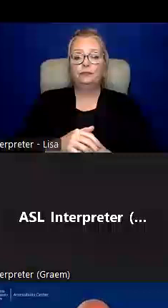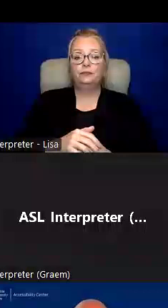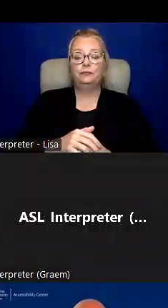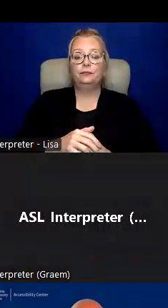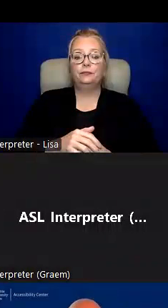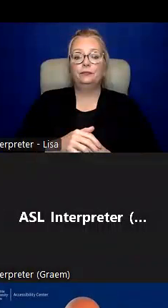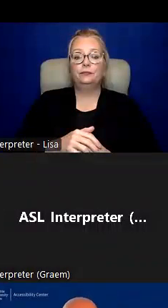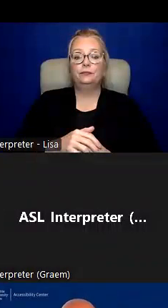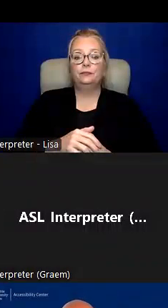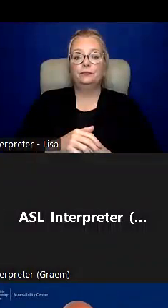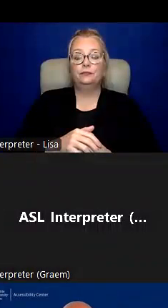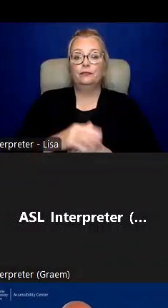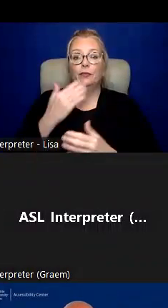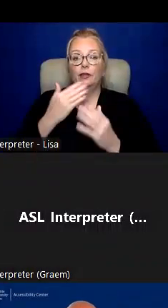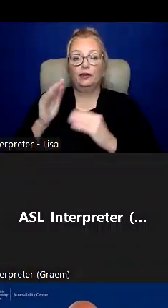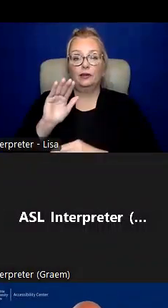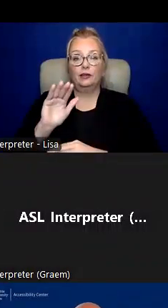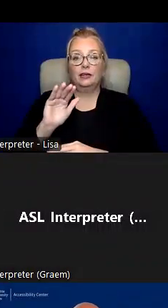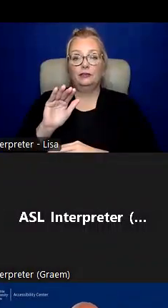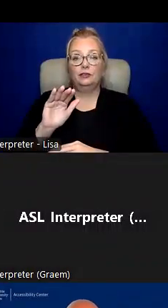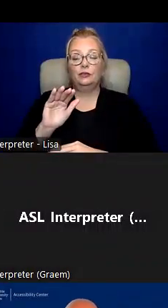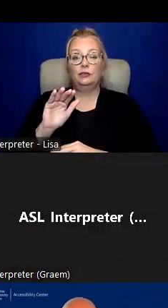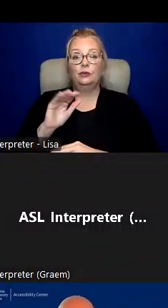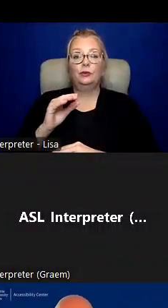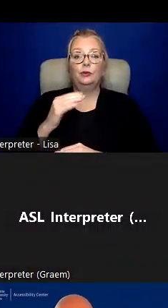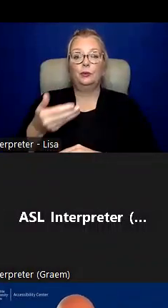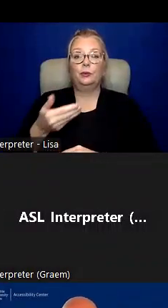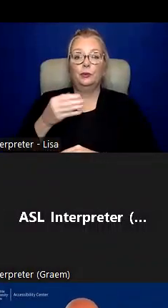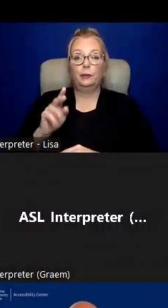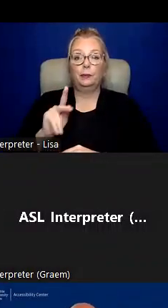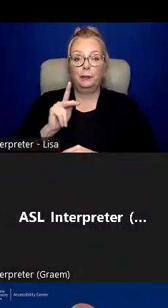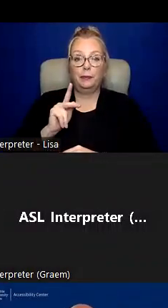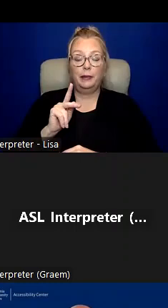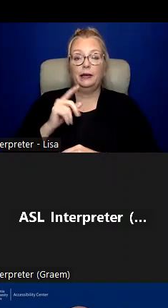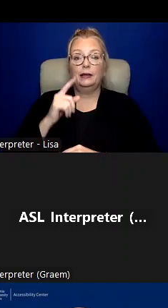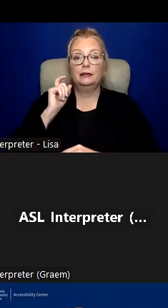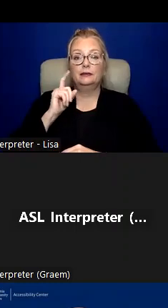Good afternoon, everyone. Like Lauren said, welcome back to our Summer 2024 Workshops.